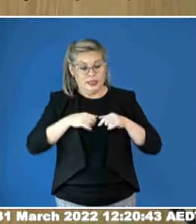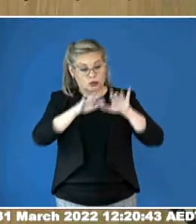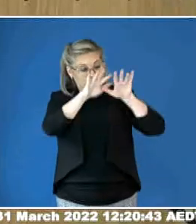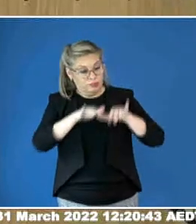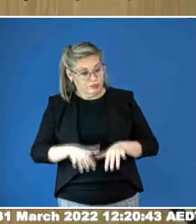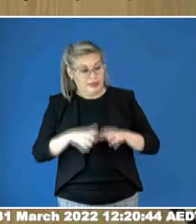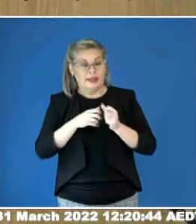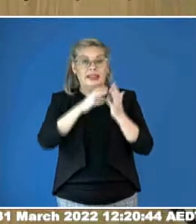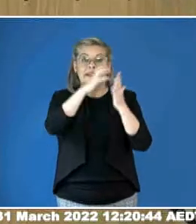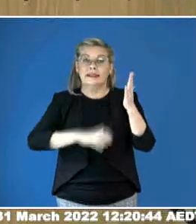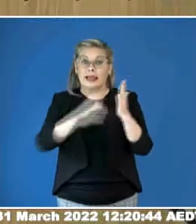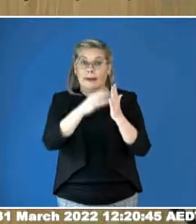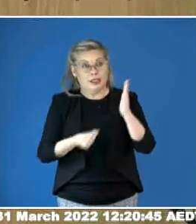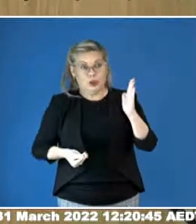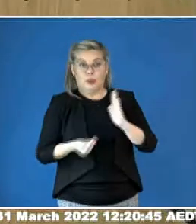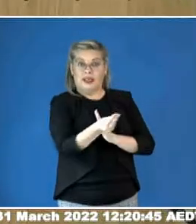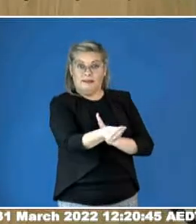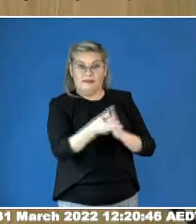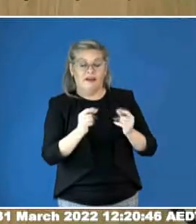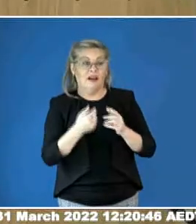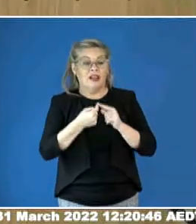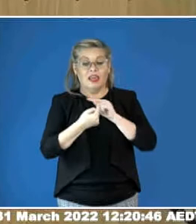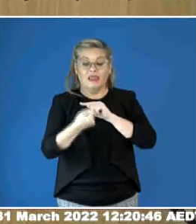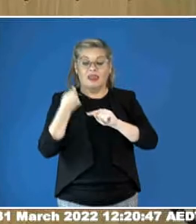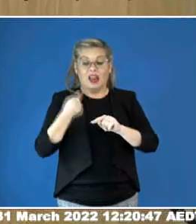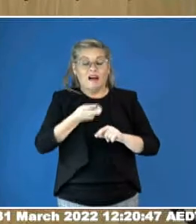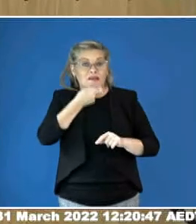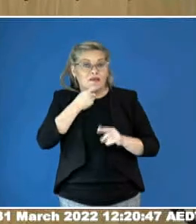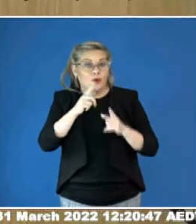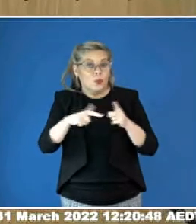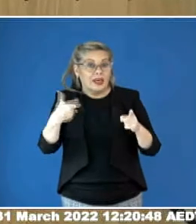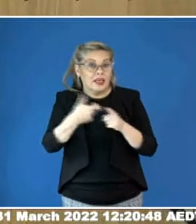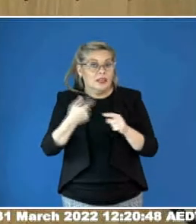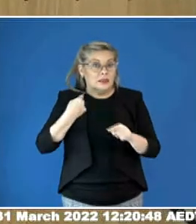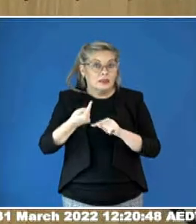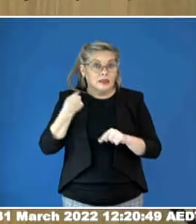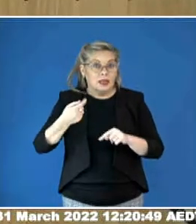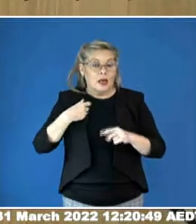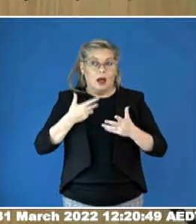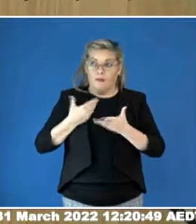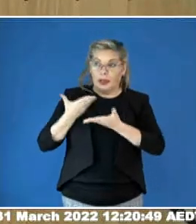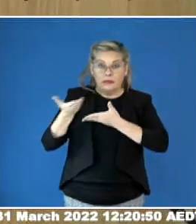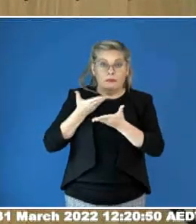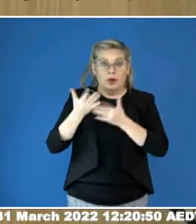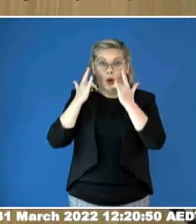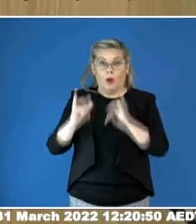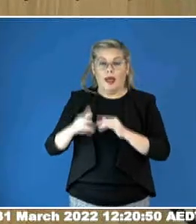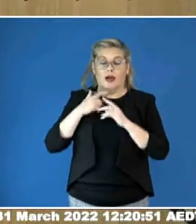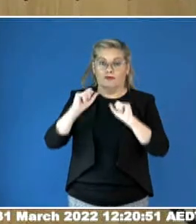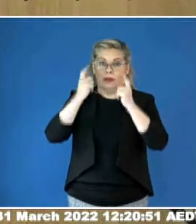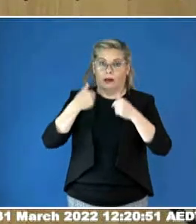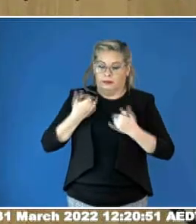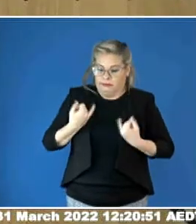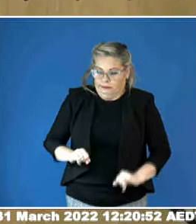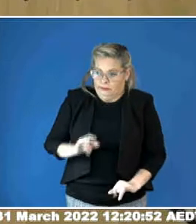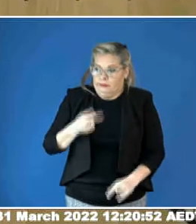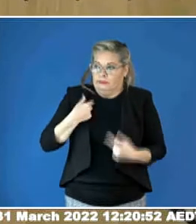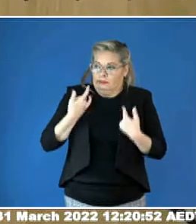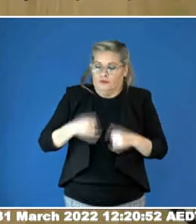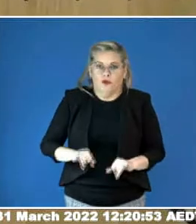of weeks doing even a deeper dive with the lawyers in